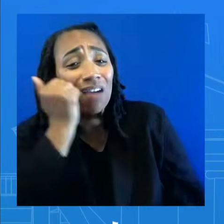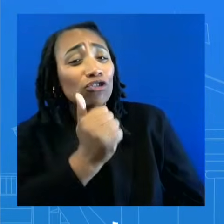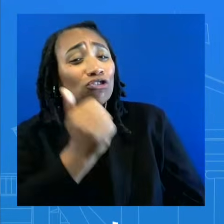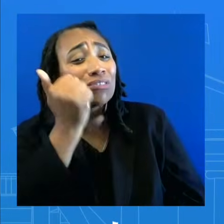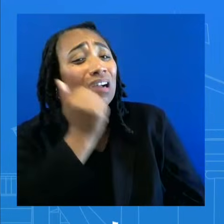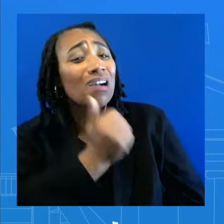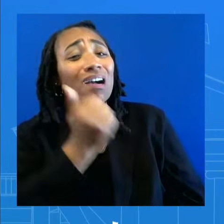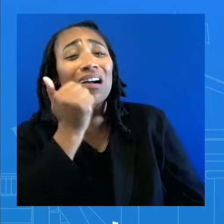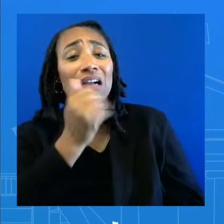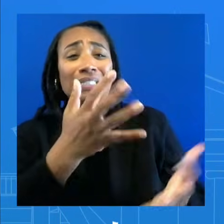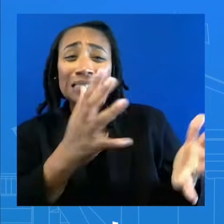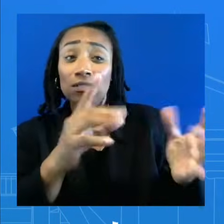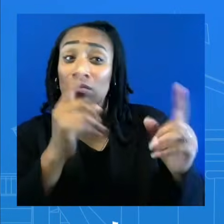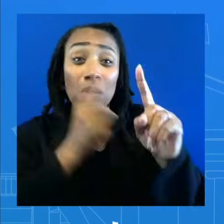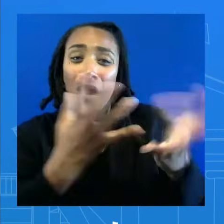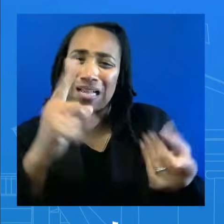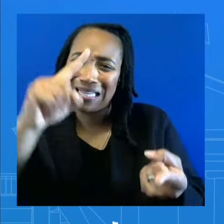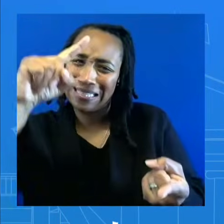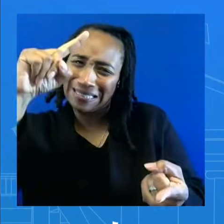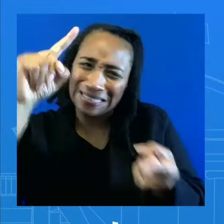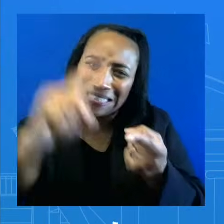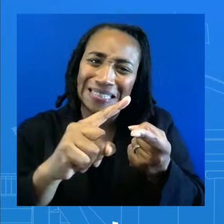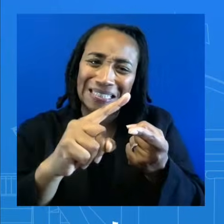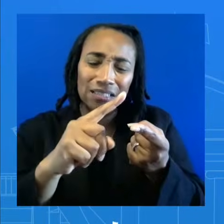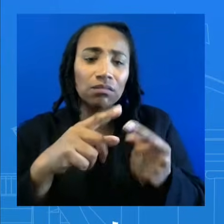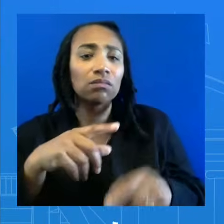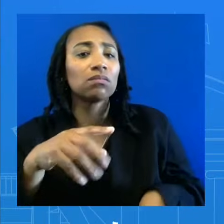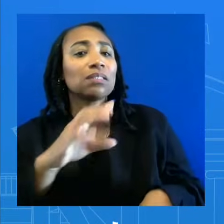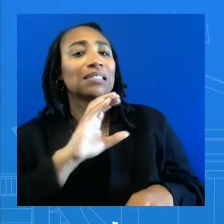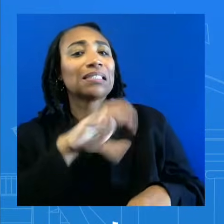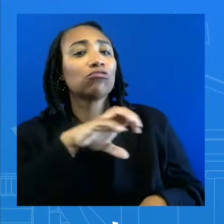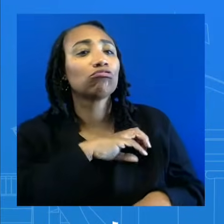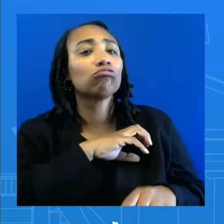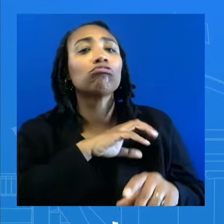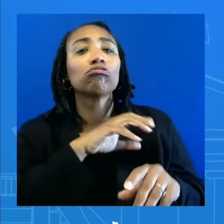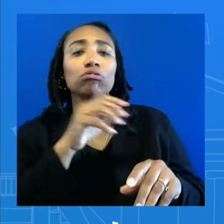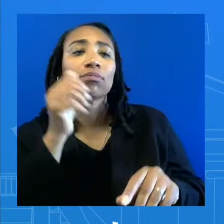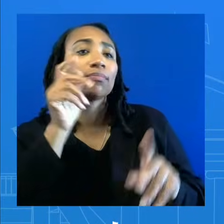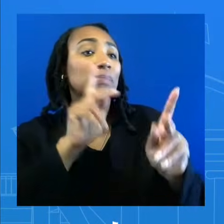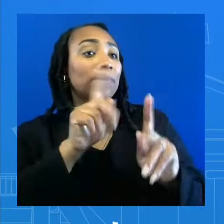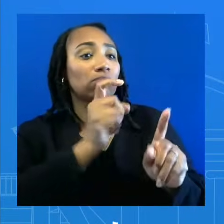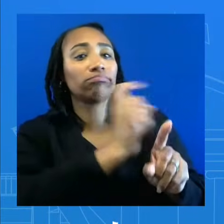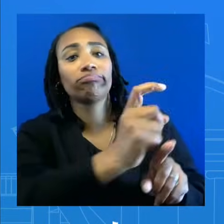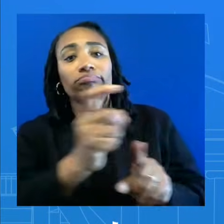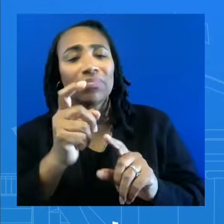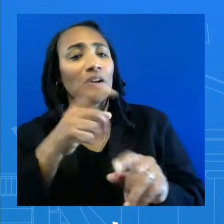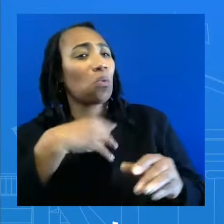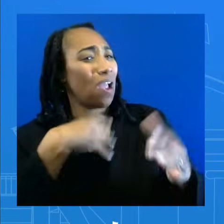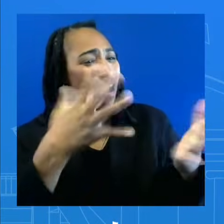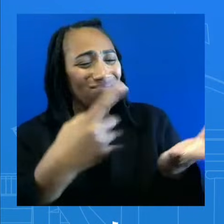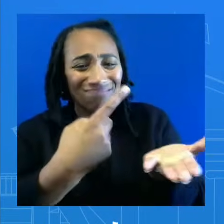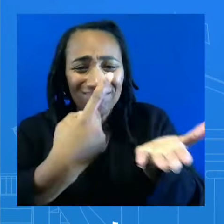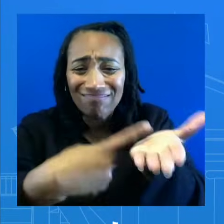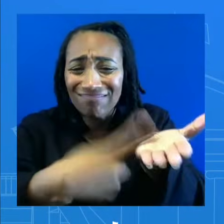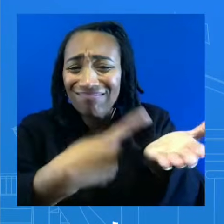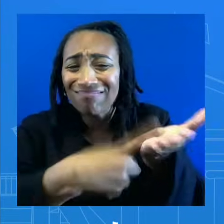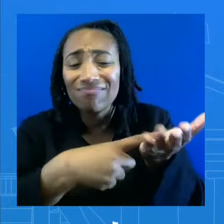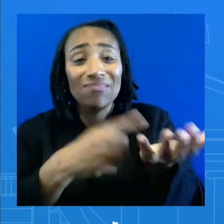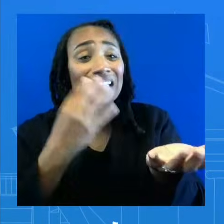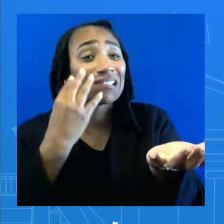and this very much was a part of the discussions he had with -- not -- with the Israeli national security team as well as the prime minister. He brought it up today.